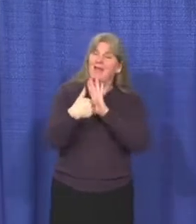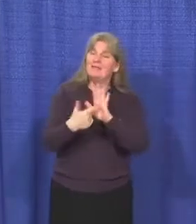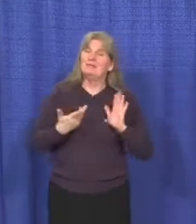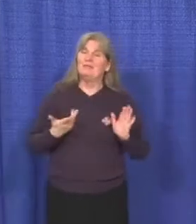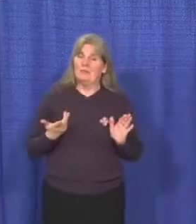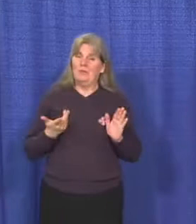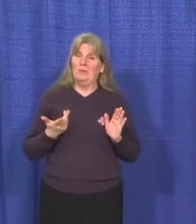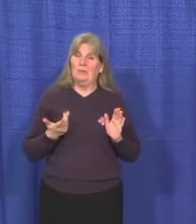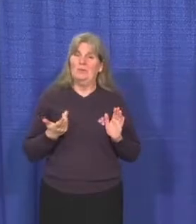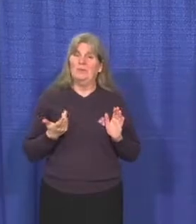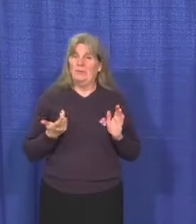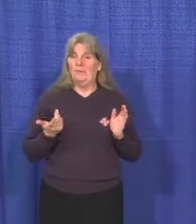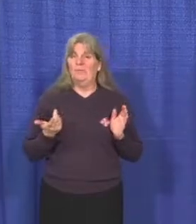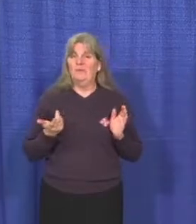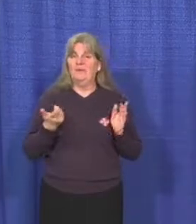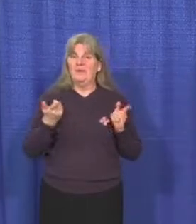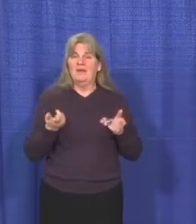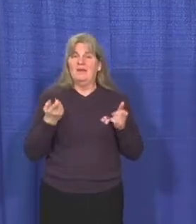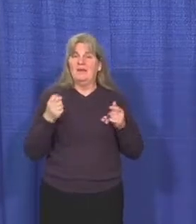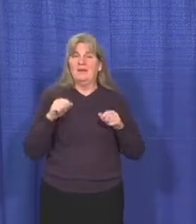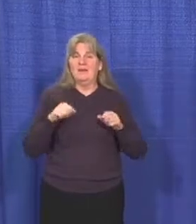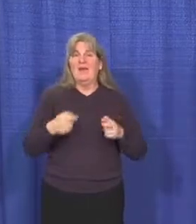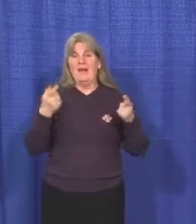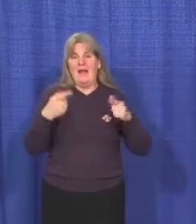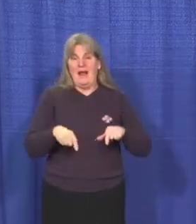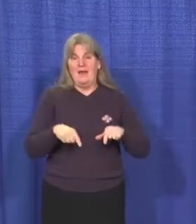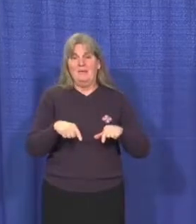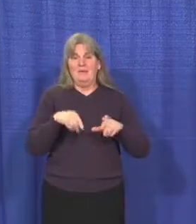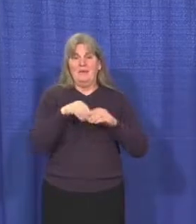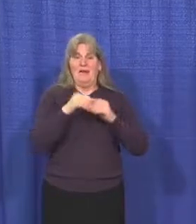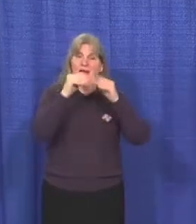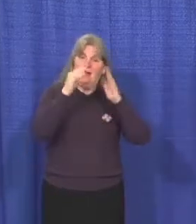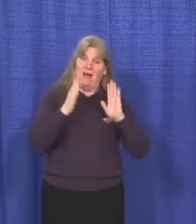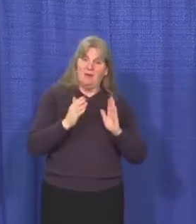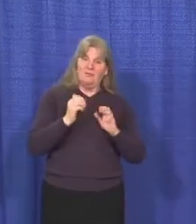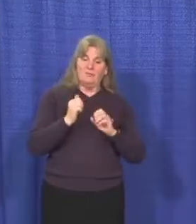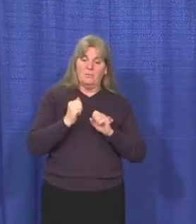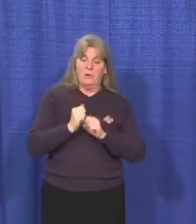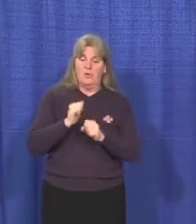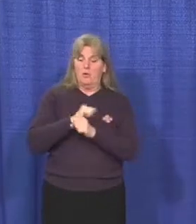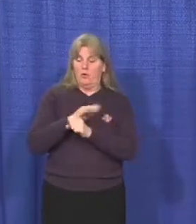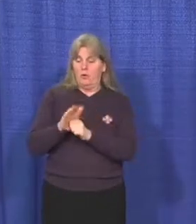do have especially with variants which is why we have been